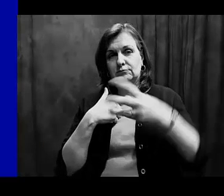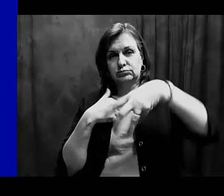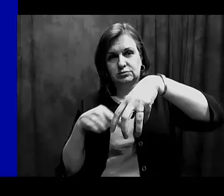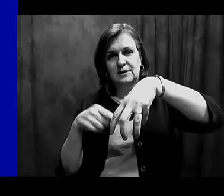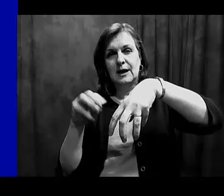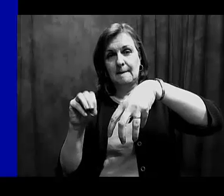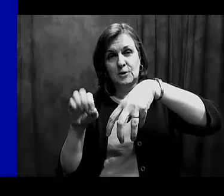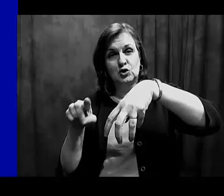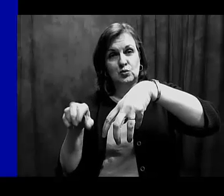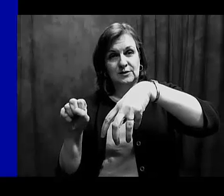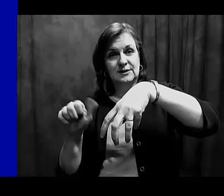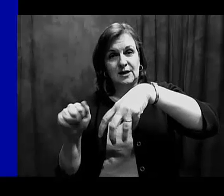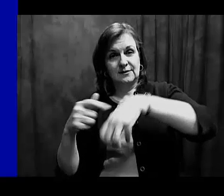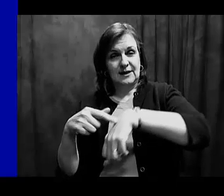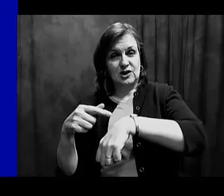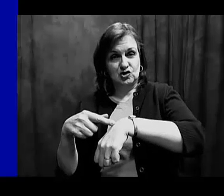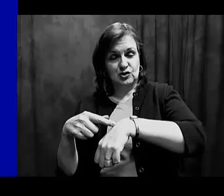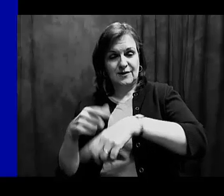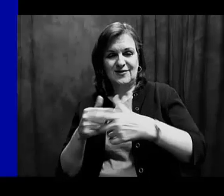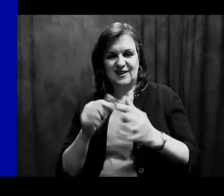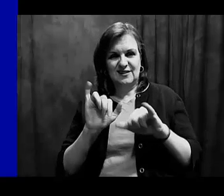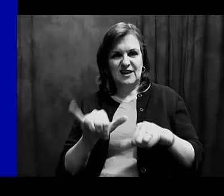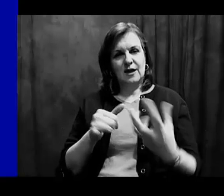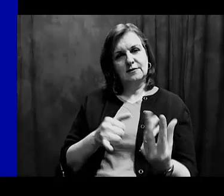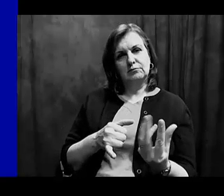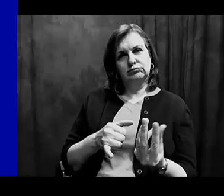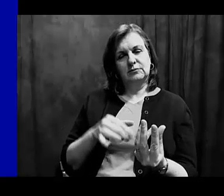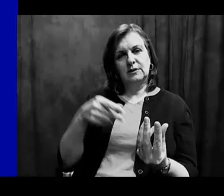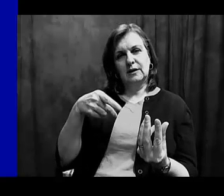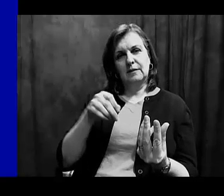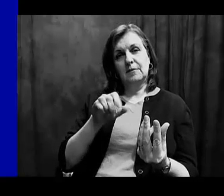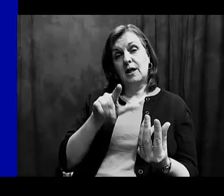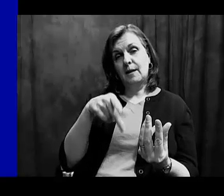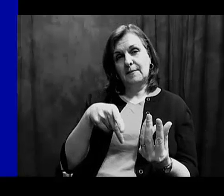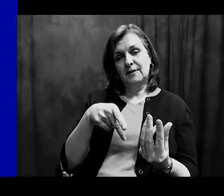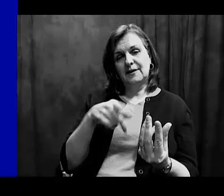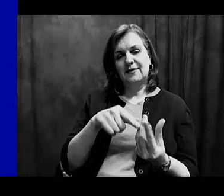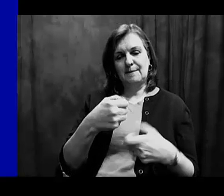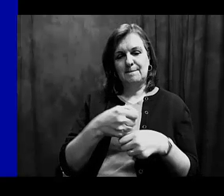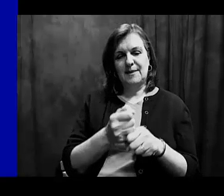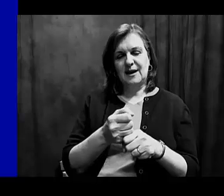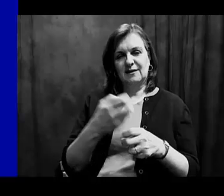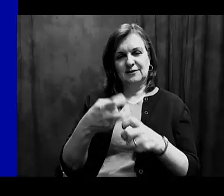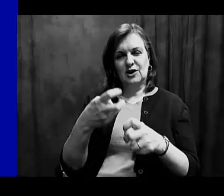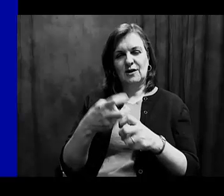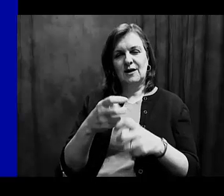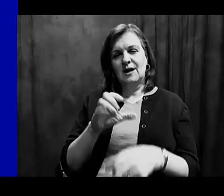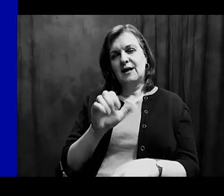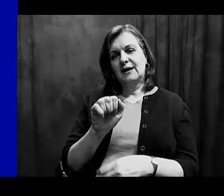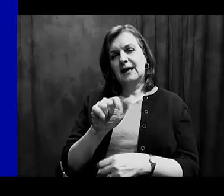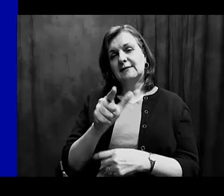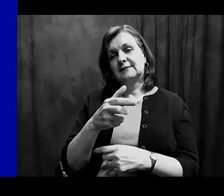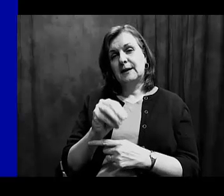the corals as we mentioned don't have a medusa stage - they stay in that polyp form and create those